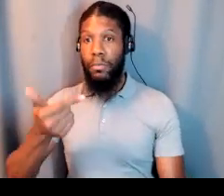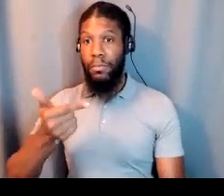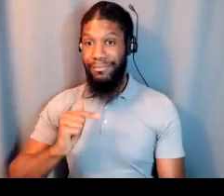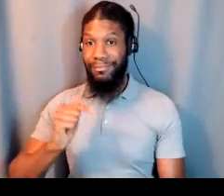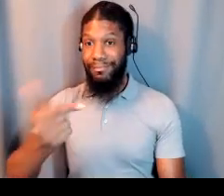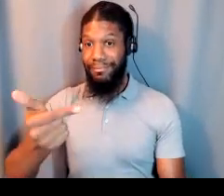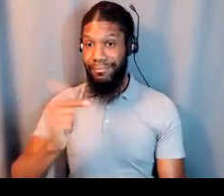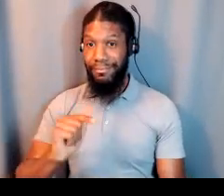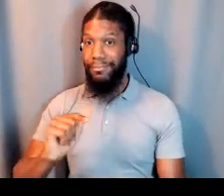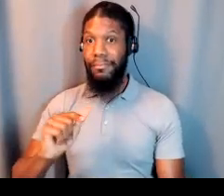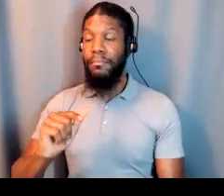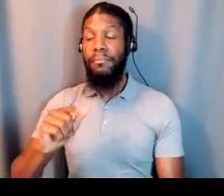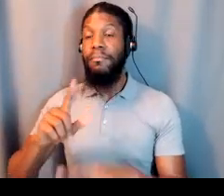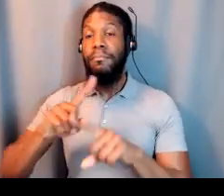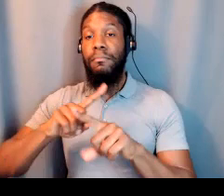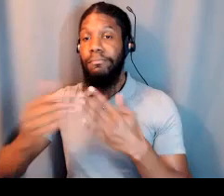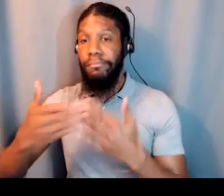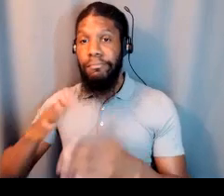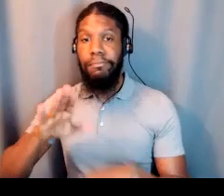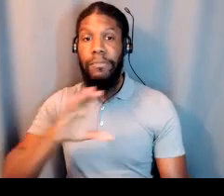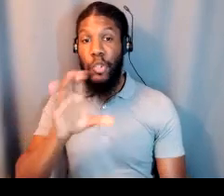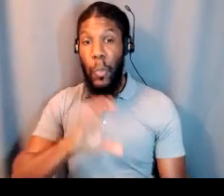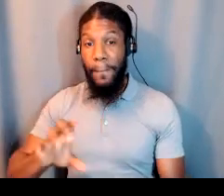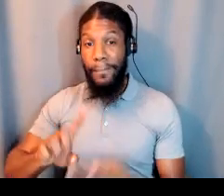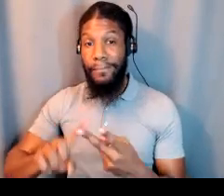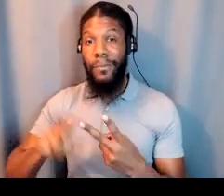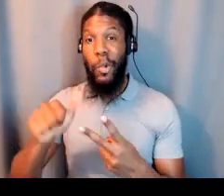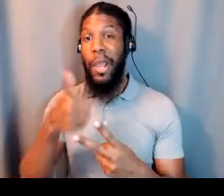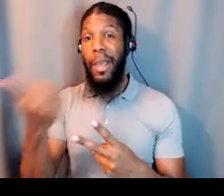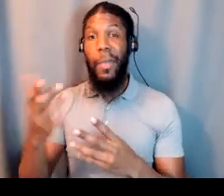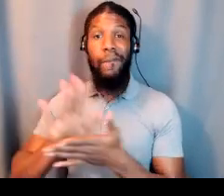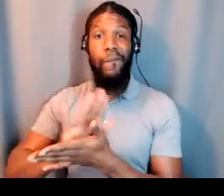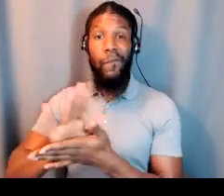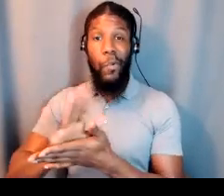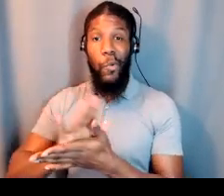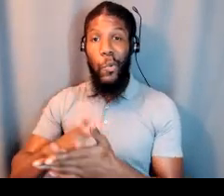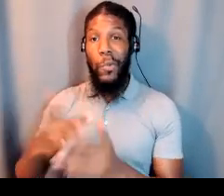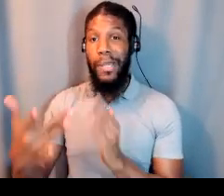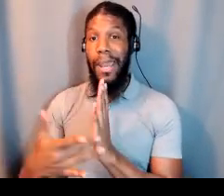that they're using, whether it's Zoom or some kind of all-in-one product, the WCOnline, Upswing or TutorTrac,